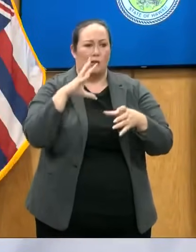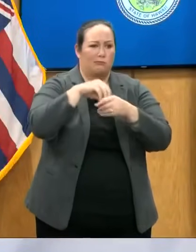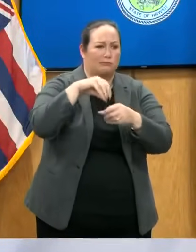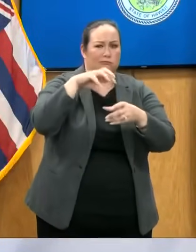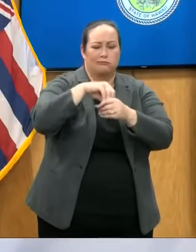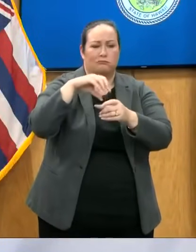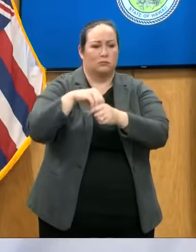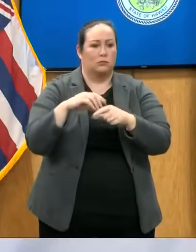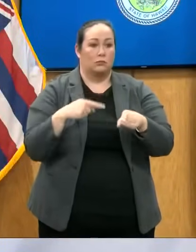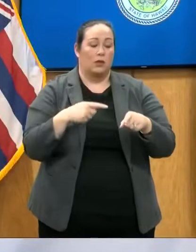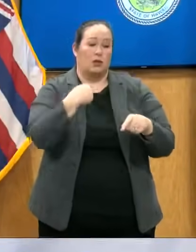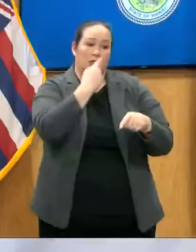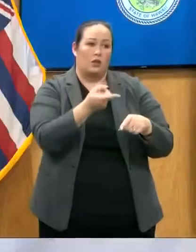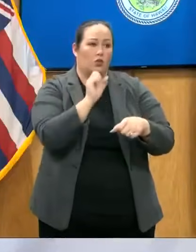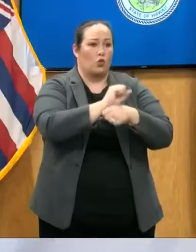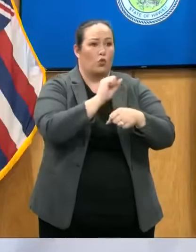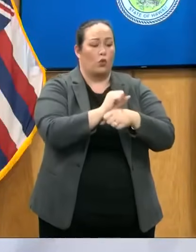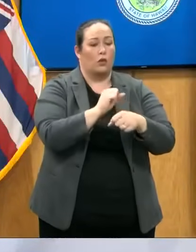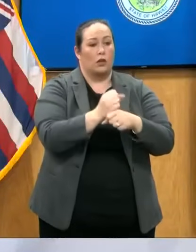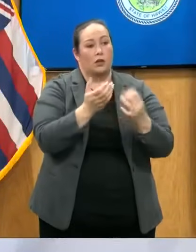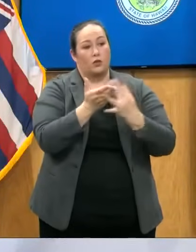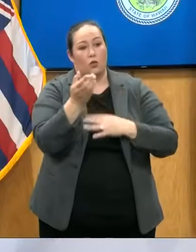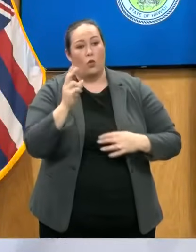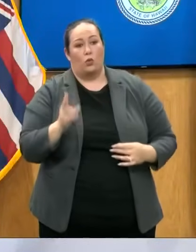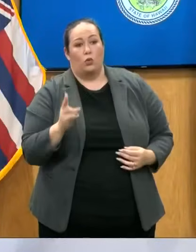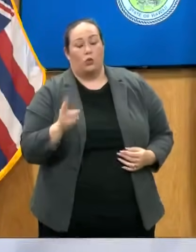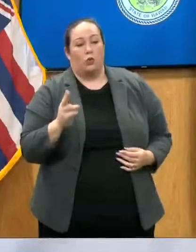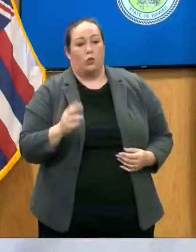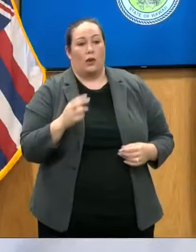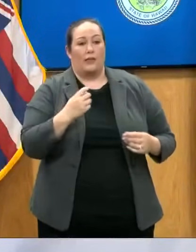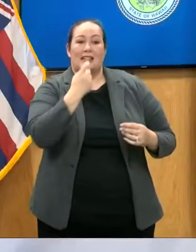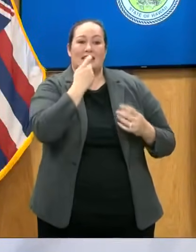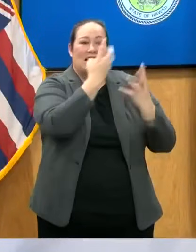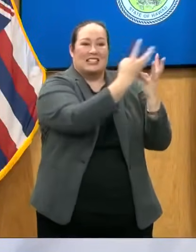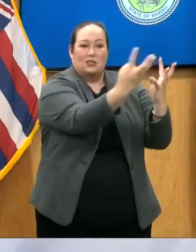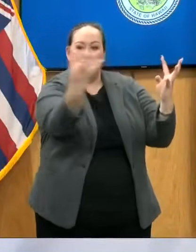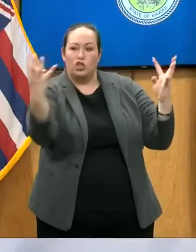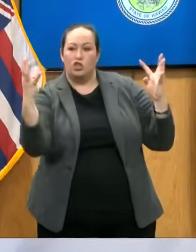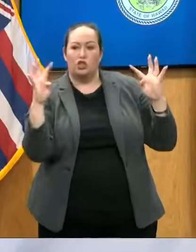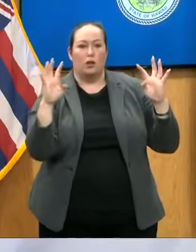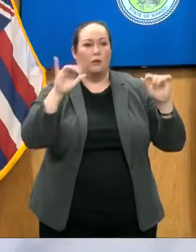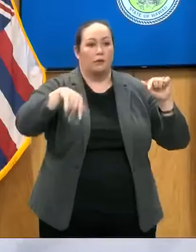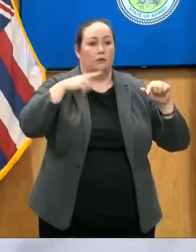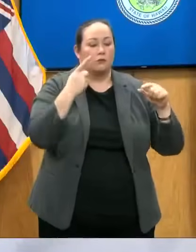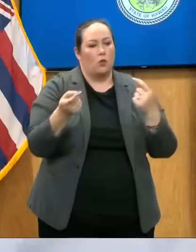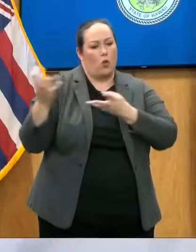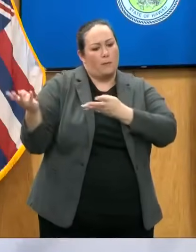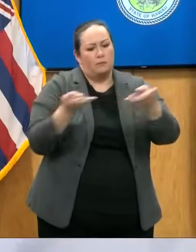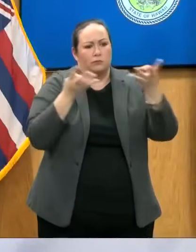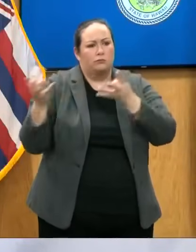far as well as our I can tell you that working through Honolulu at the convention center as we start to move people we